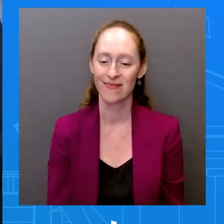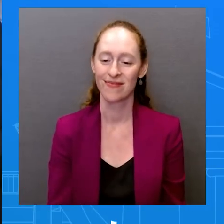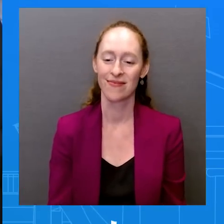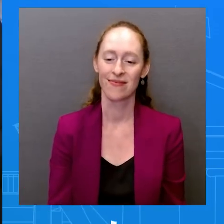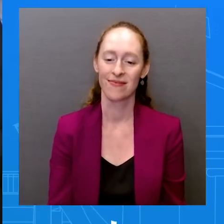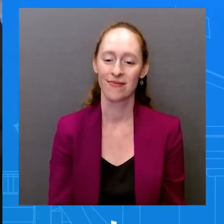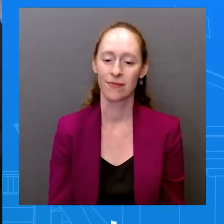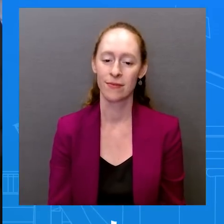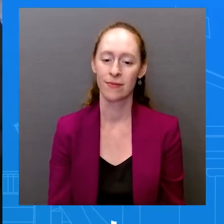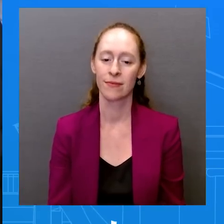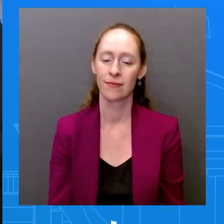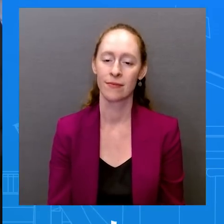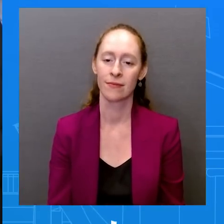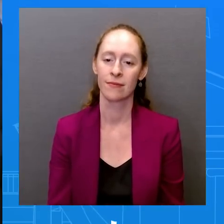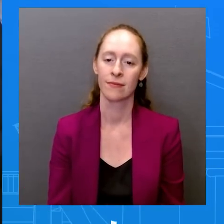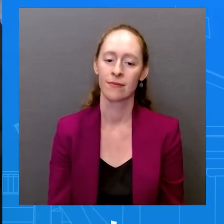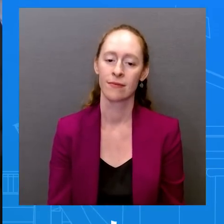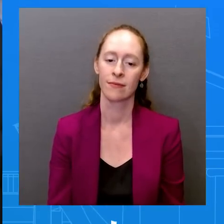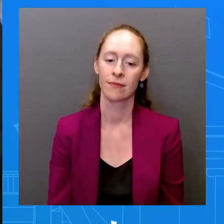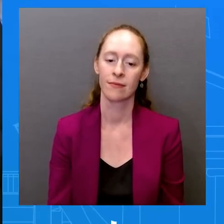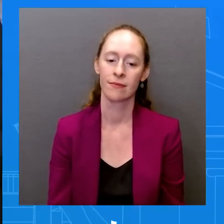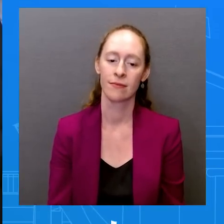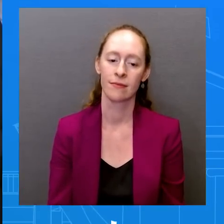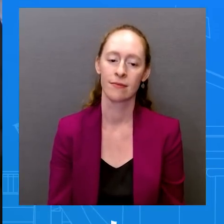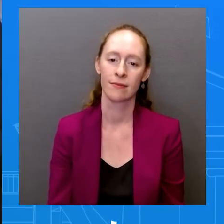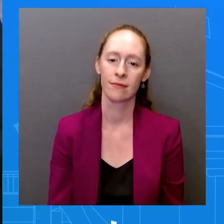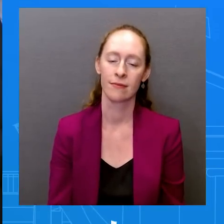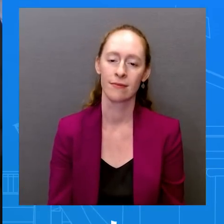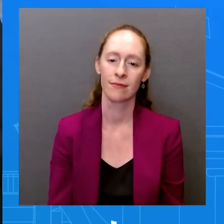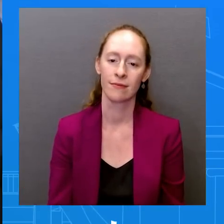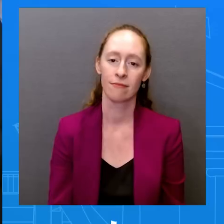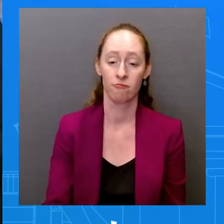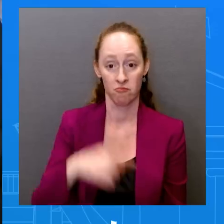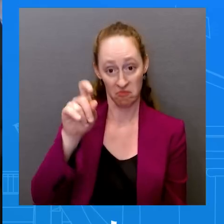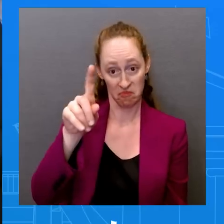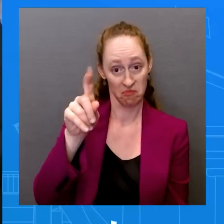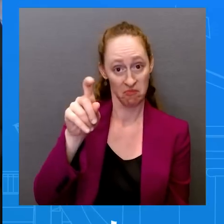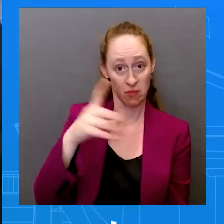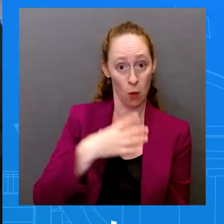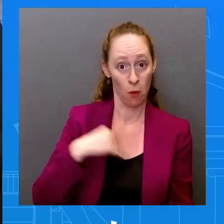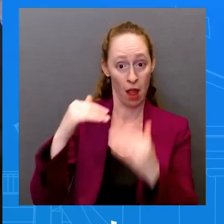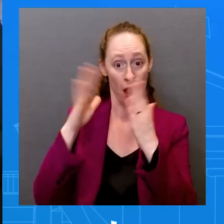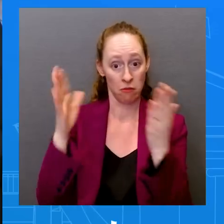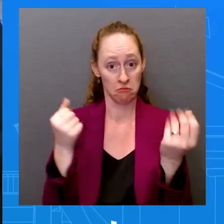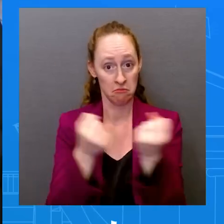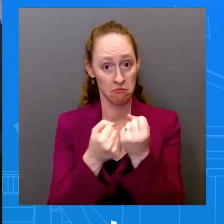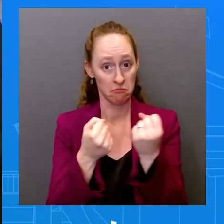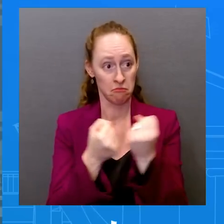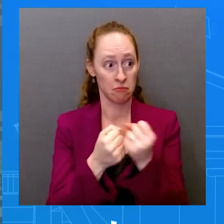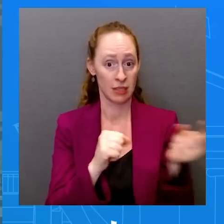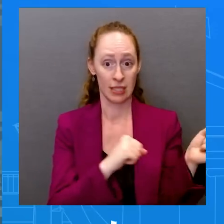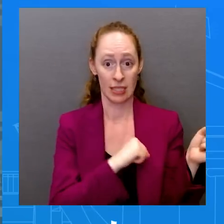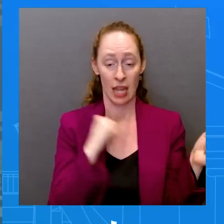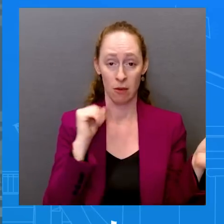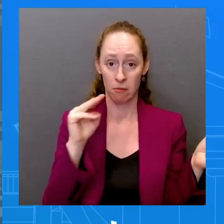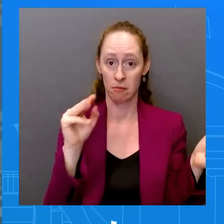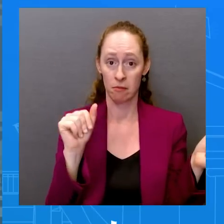Manchin's permitting reform measure in the continuing resolution needed to fund the government? Ms. Jean-Pierre: Say -- say that one more time. The Press: Sure.